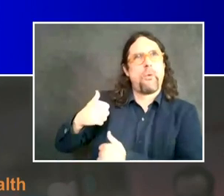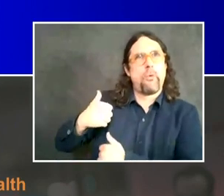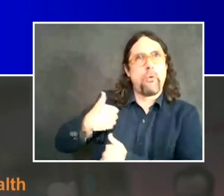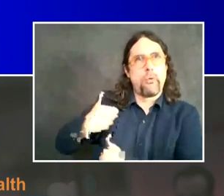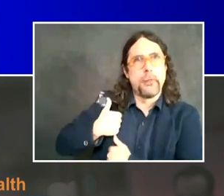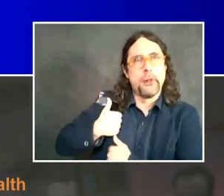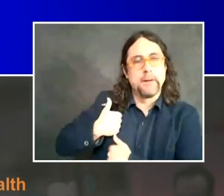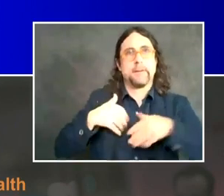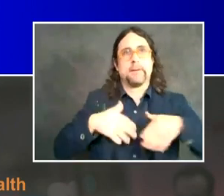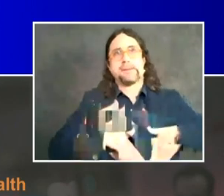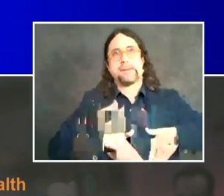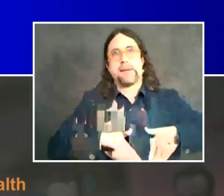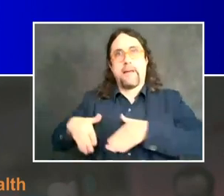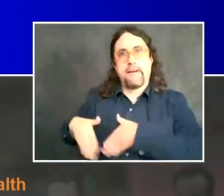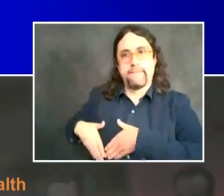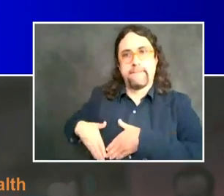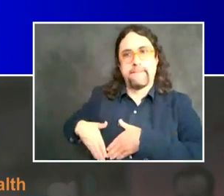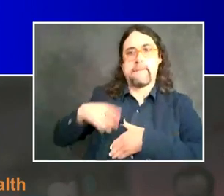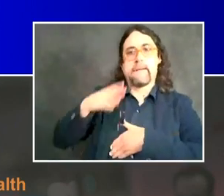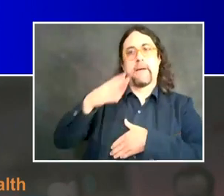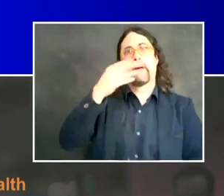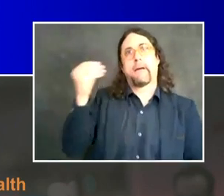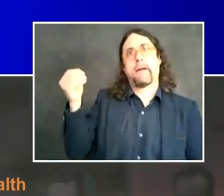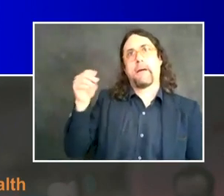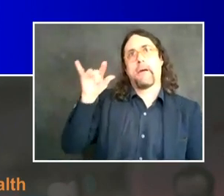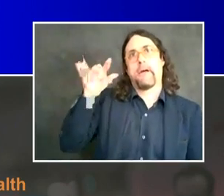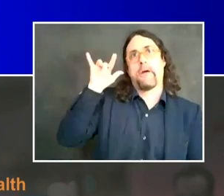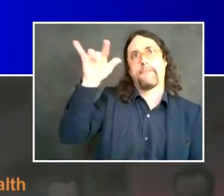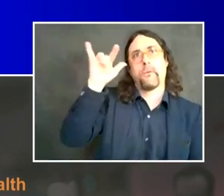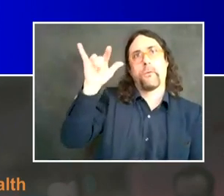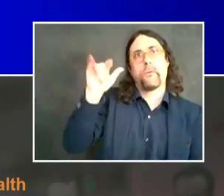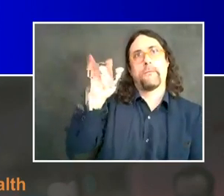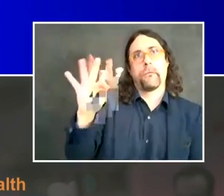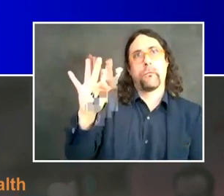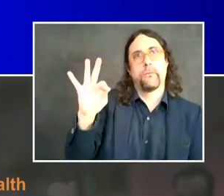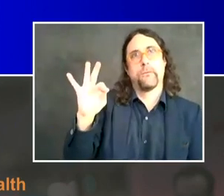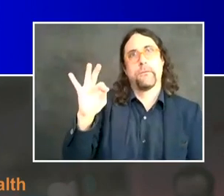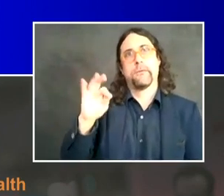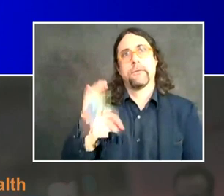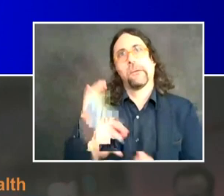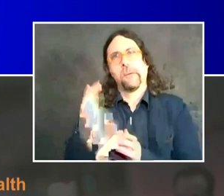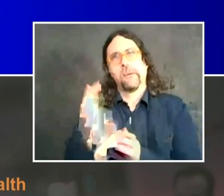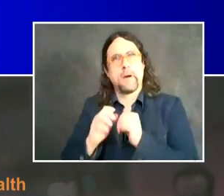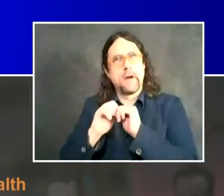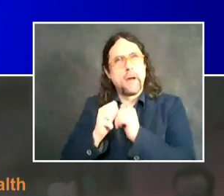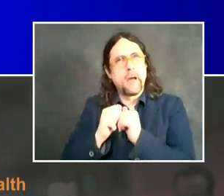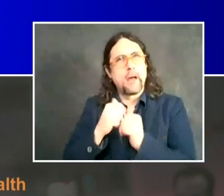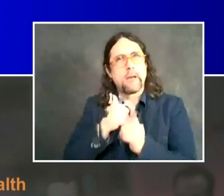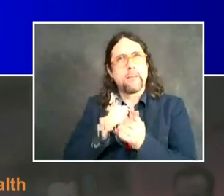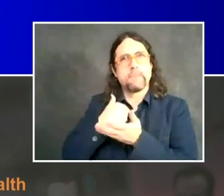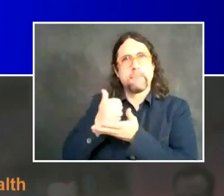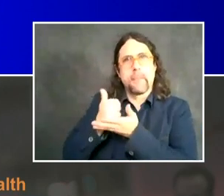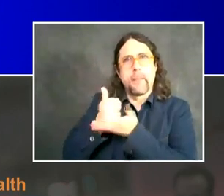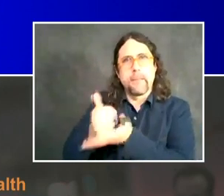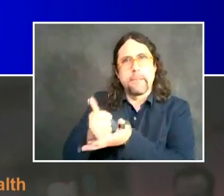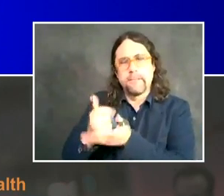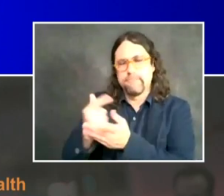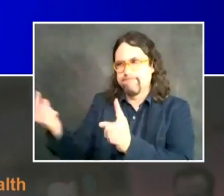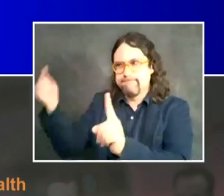THEY ARE EXPERTS IN DEALING WITH COMBAT STRESS AND HAVE A